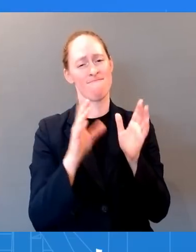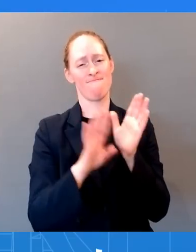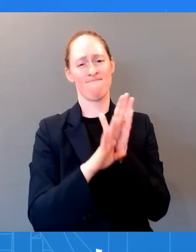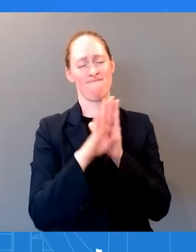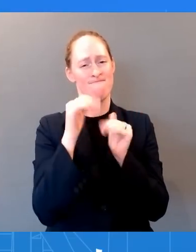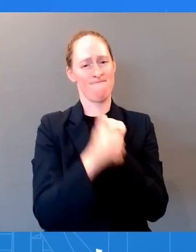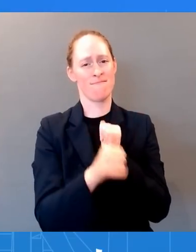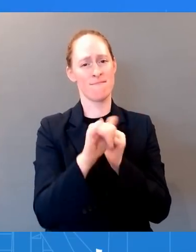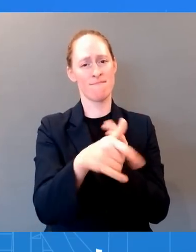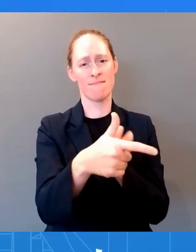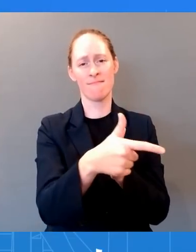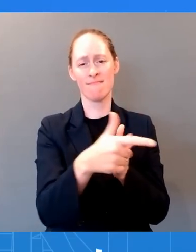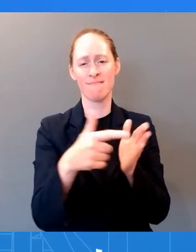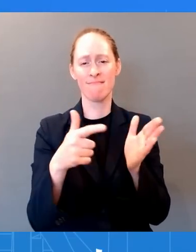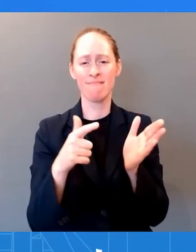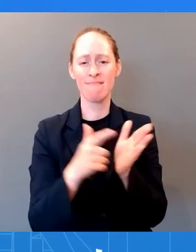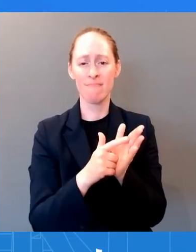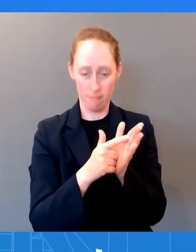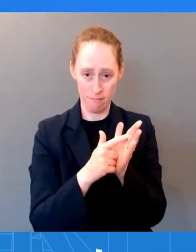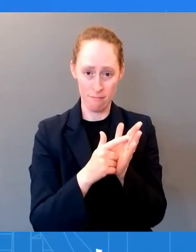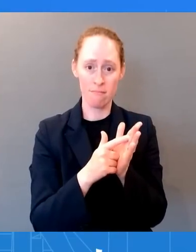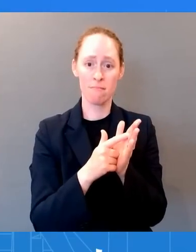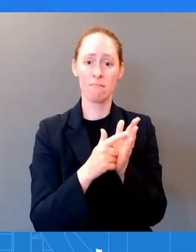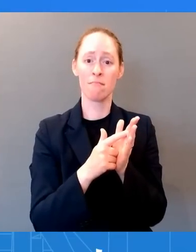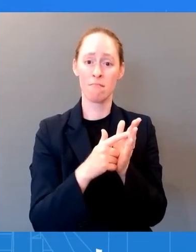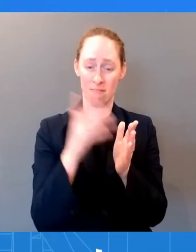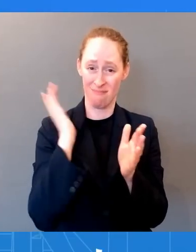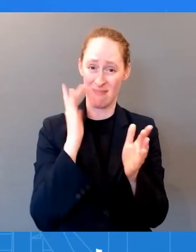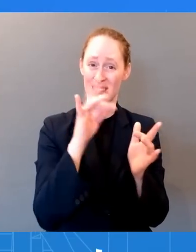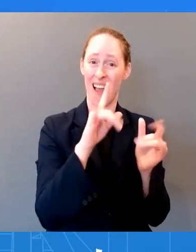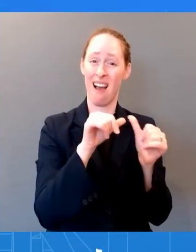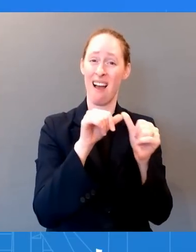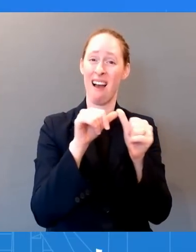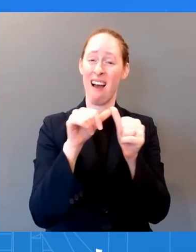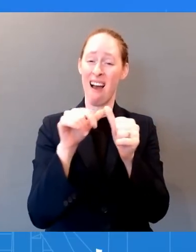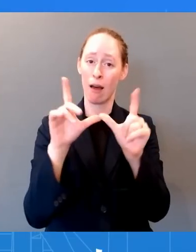assault weapons. So that is something that the President has been fighting